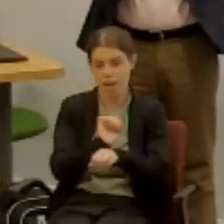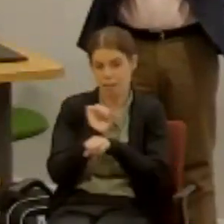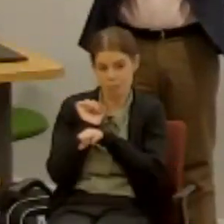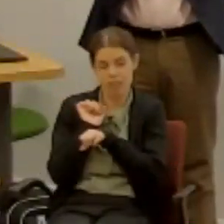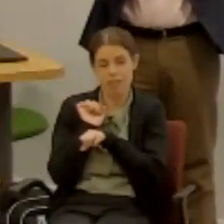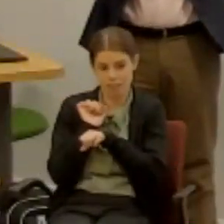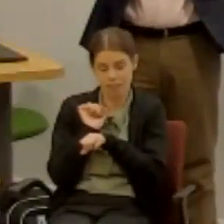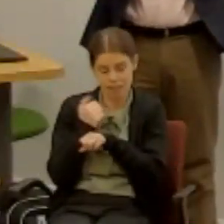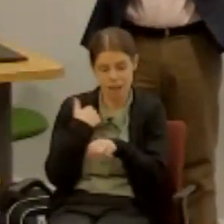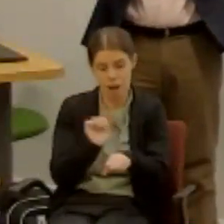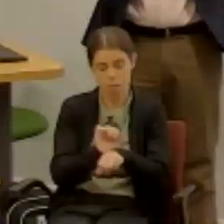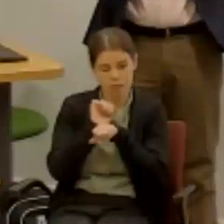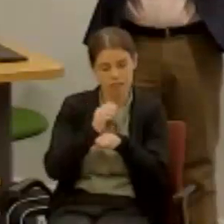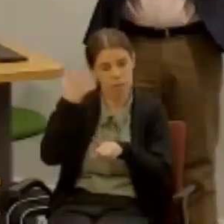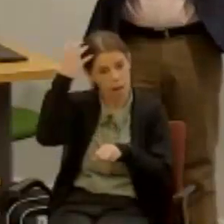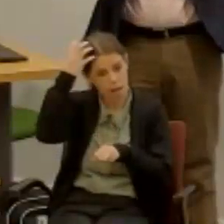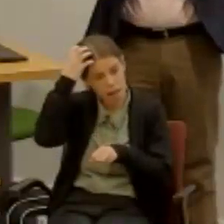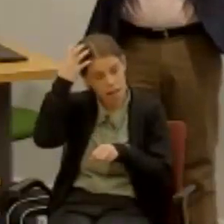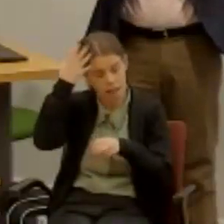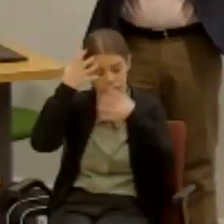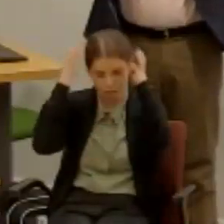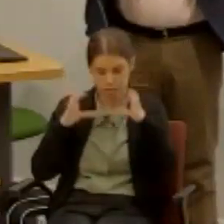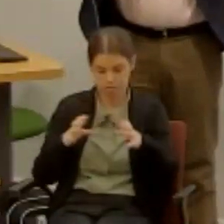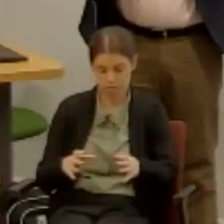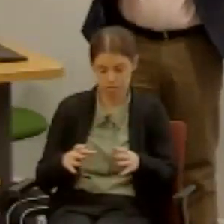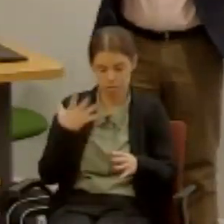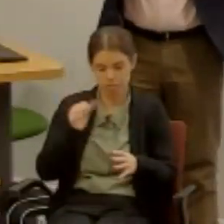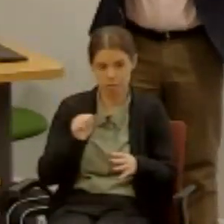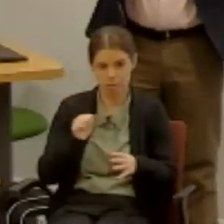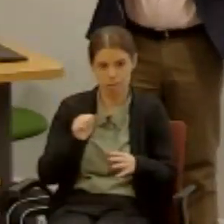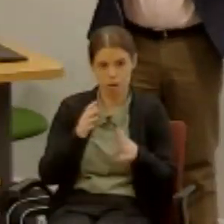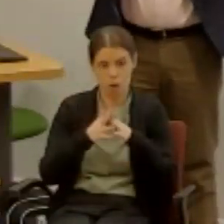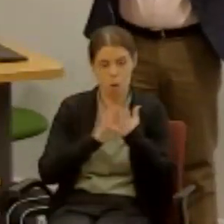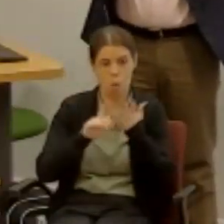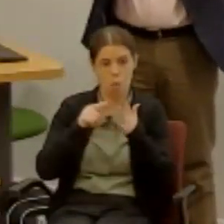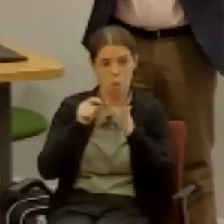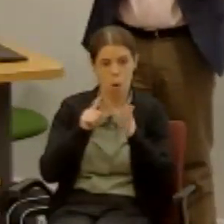Okay, it's got whiplash detector, I really admitted won’t part this one which I really as well.